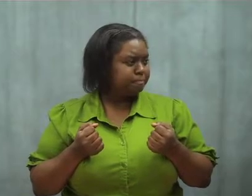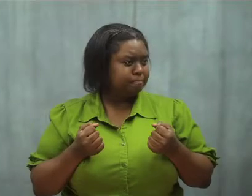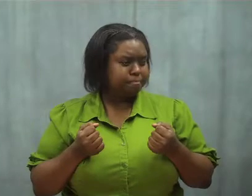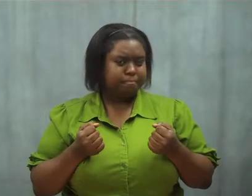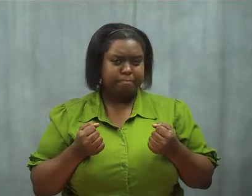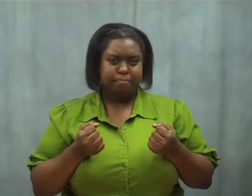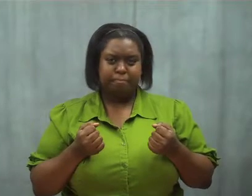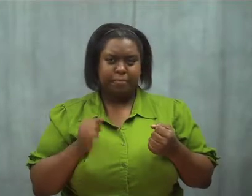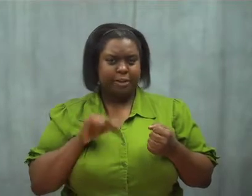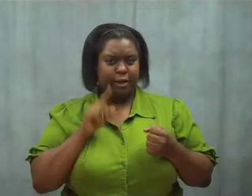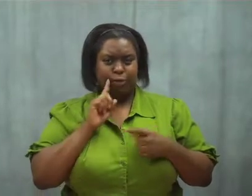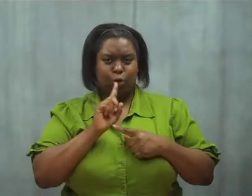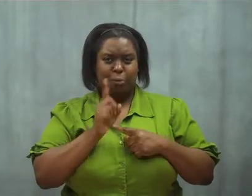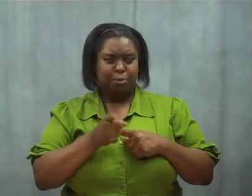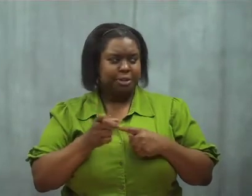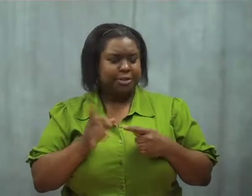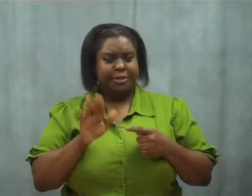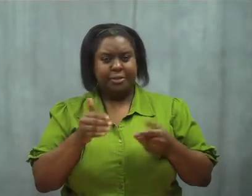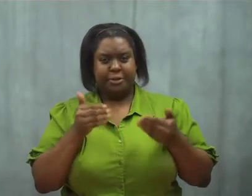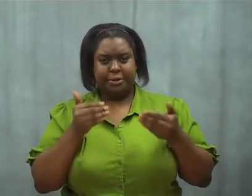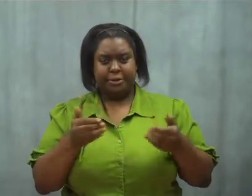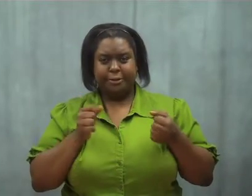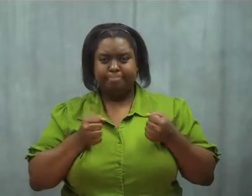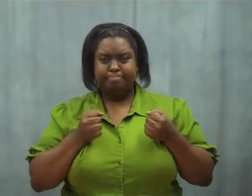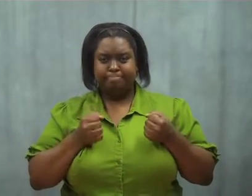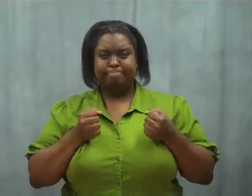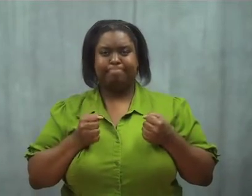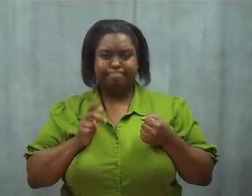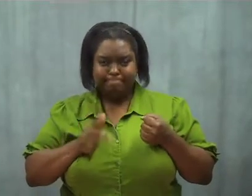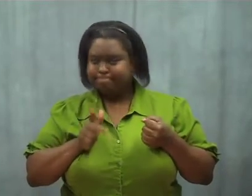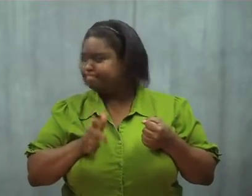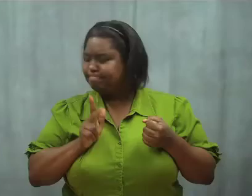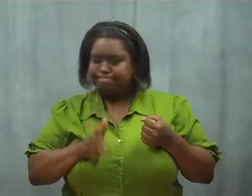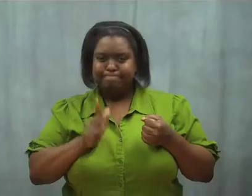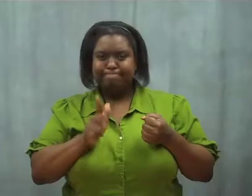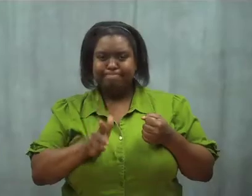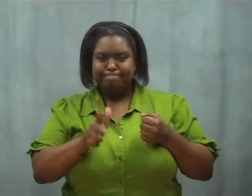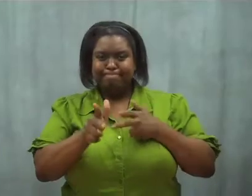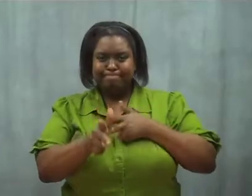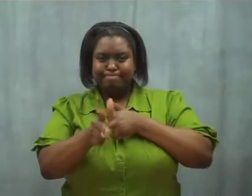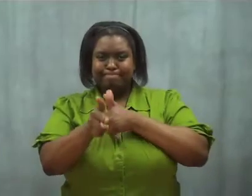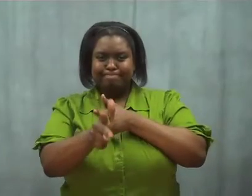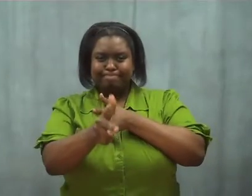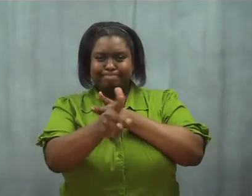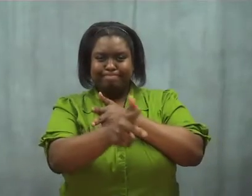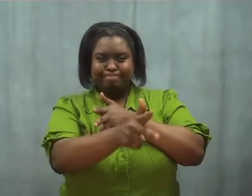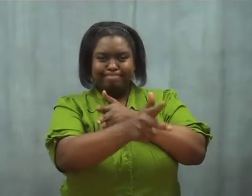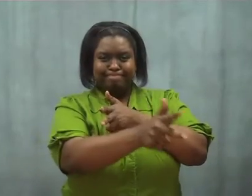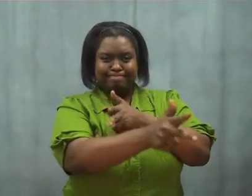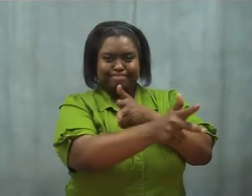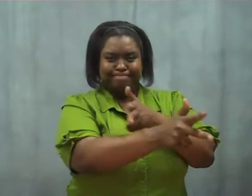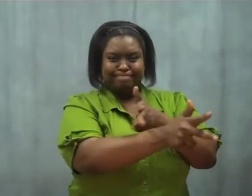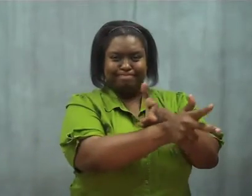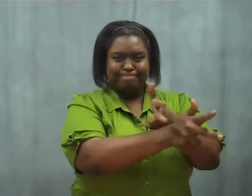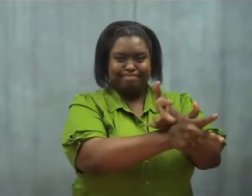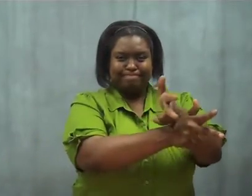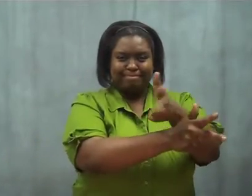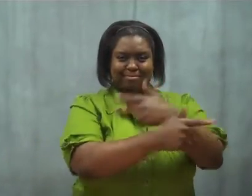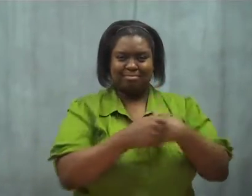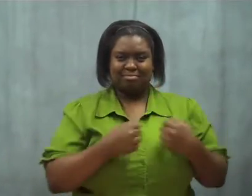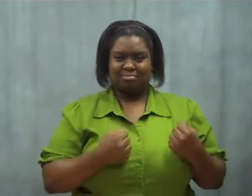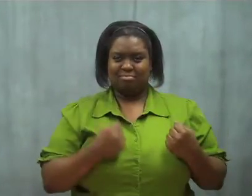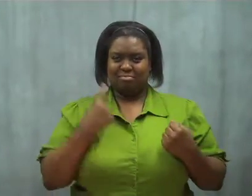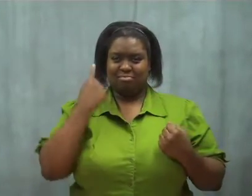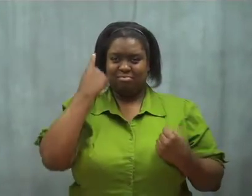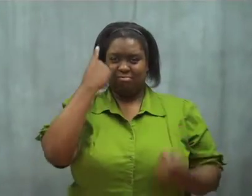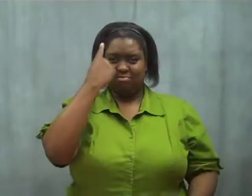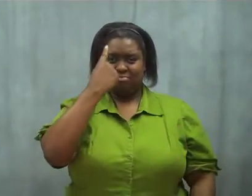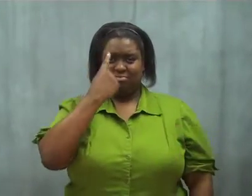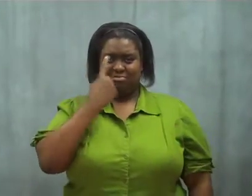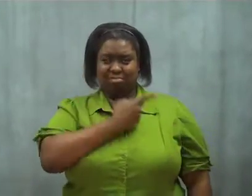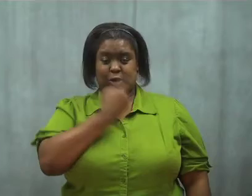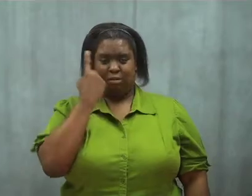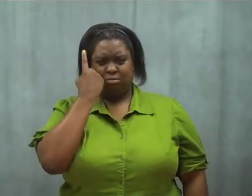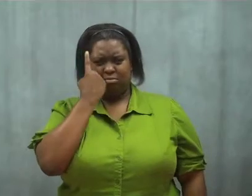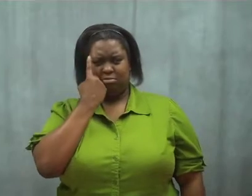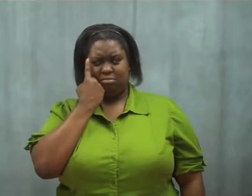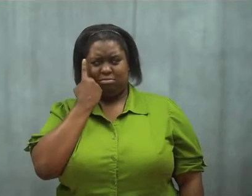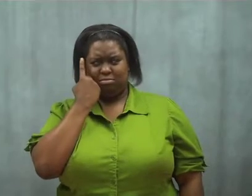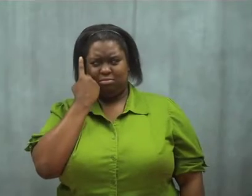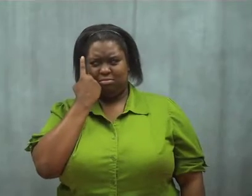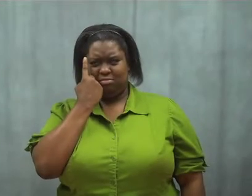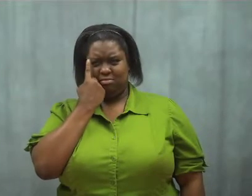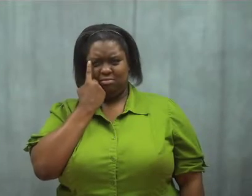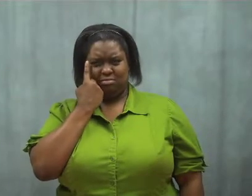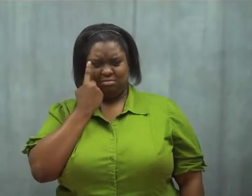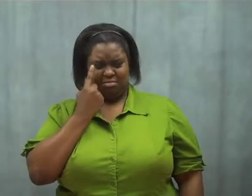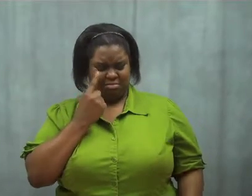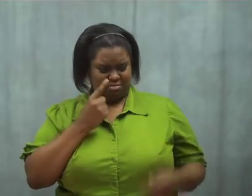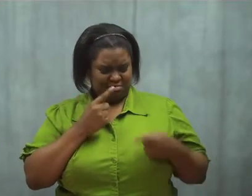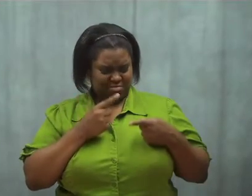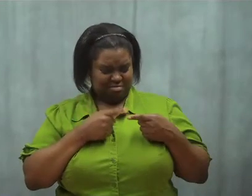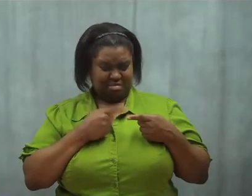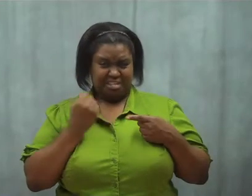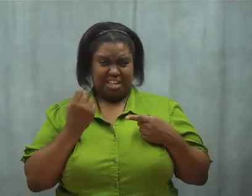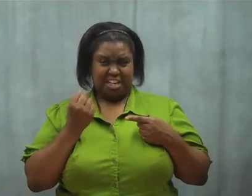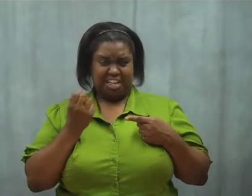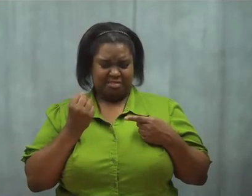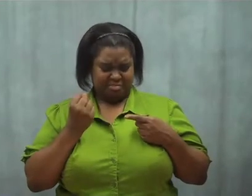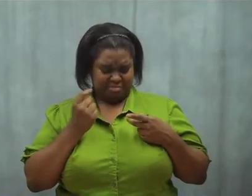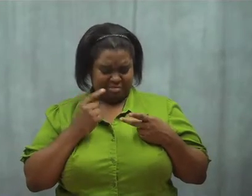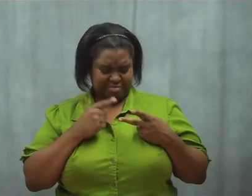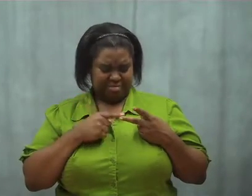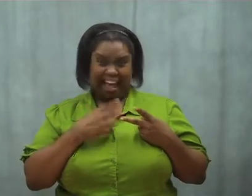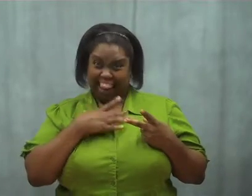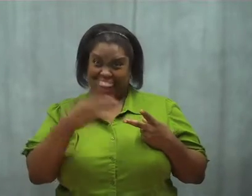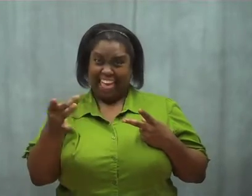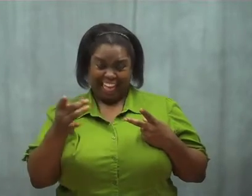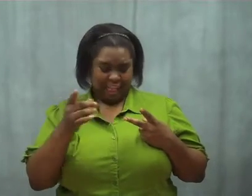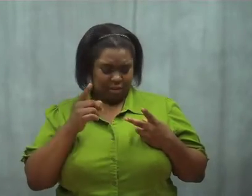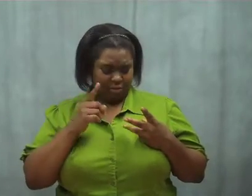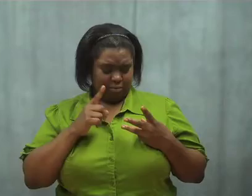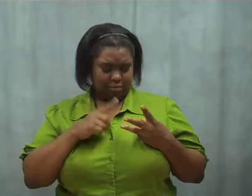She didn't. So my friend pulled out, and then the officer did so too.